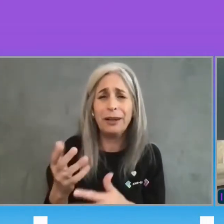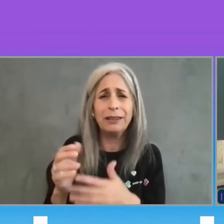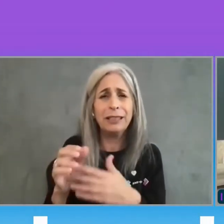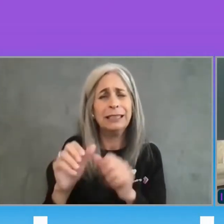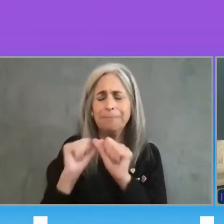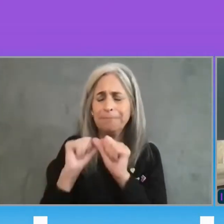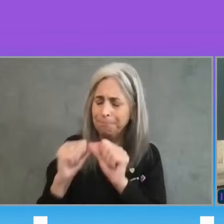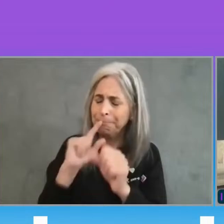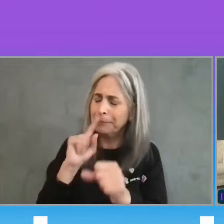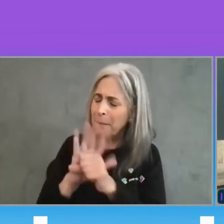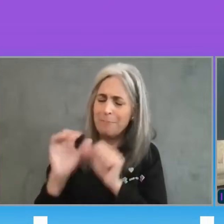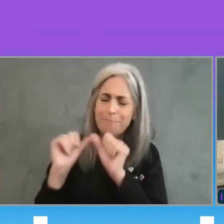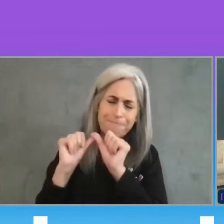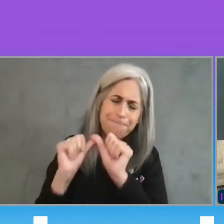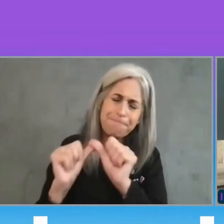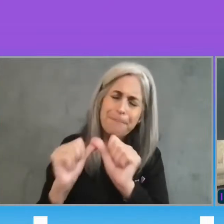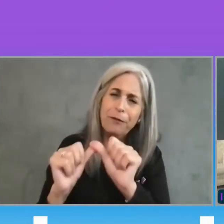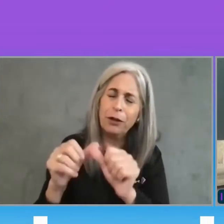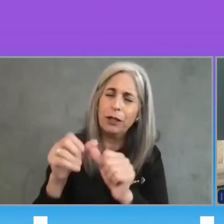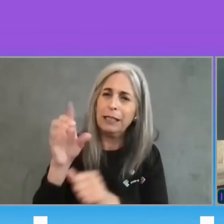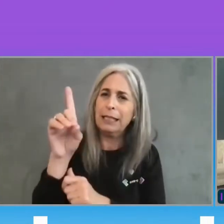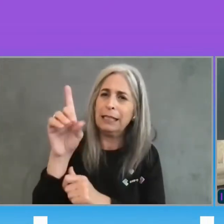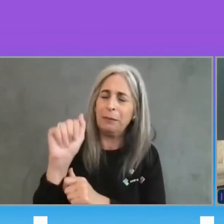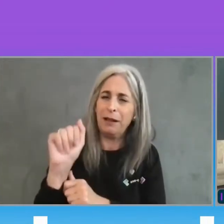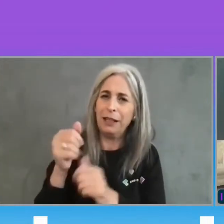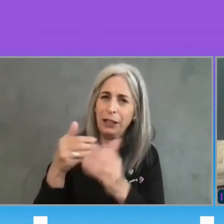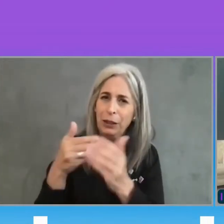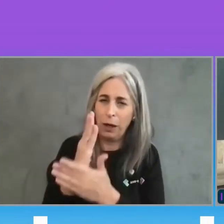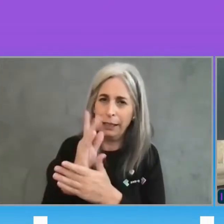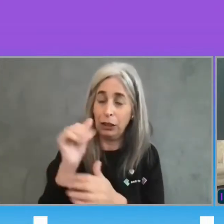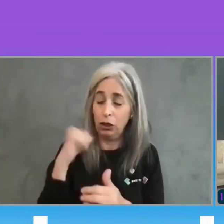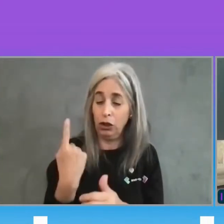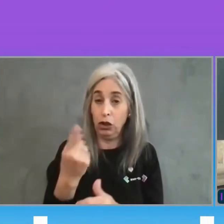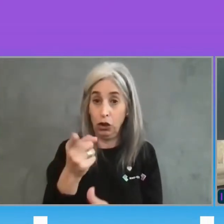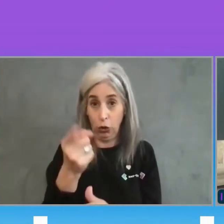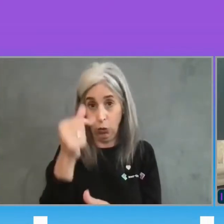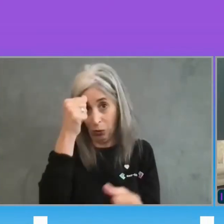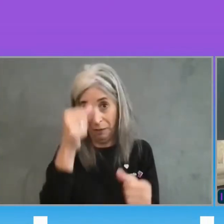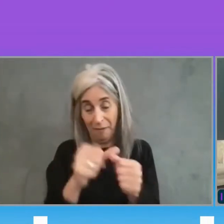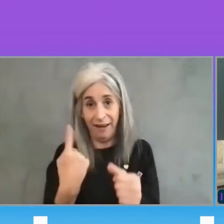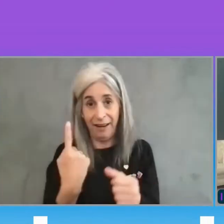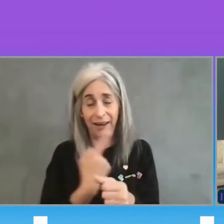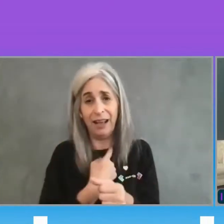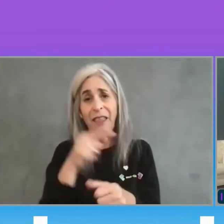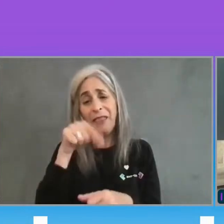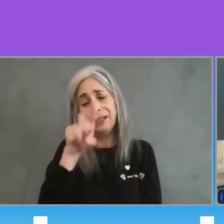unwavering commitment to disability rights. You reminded